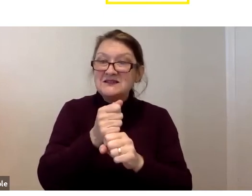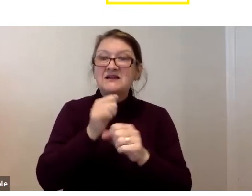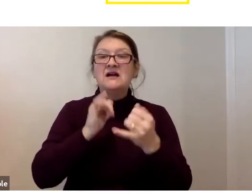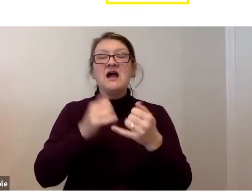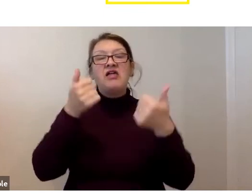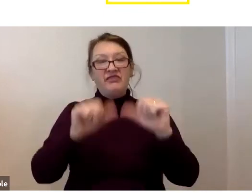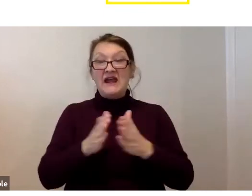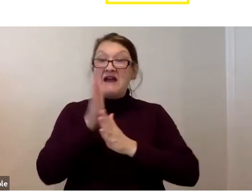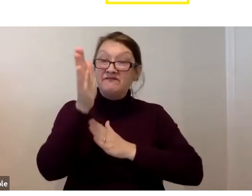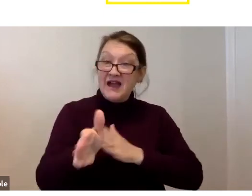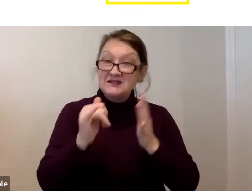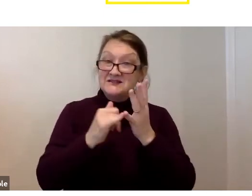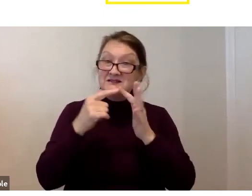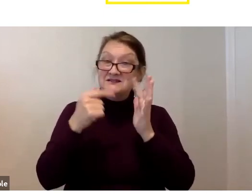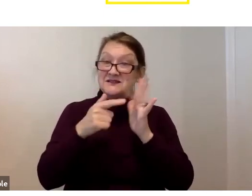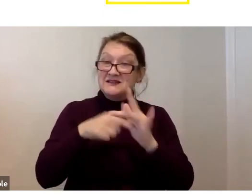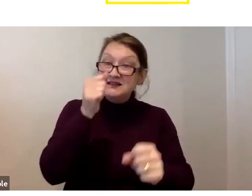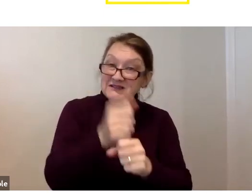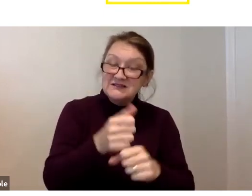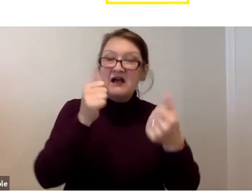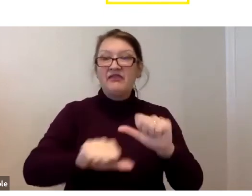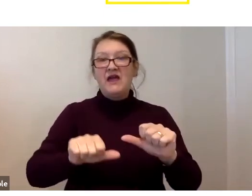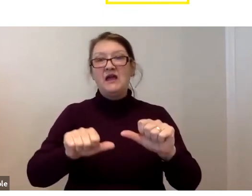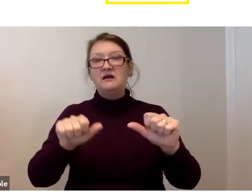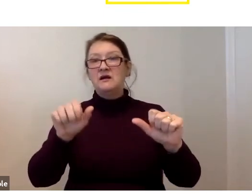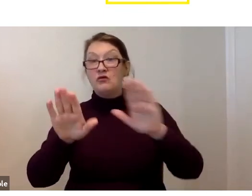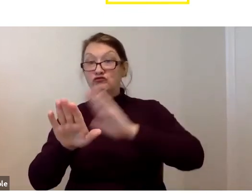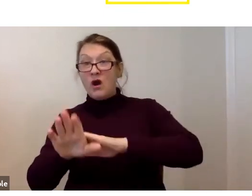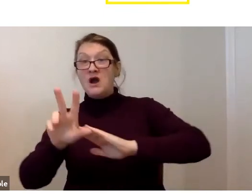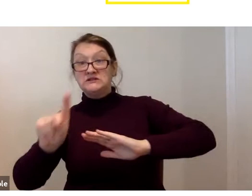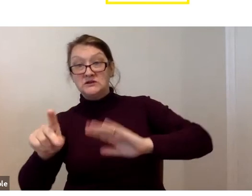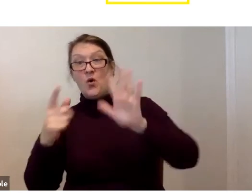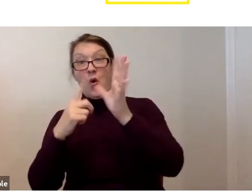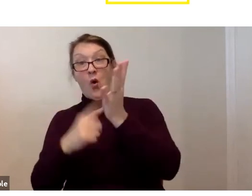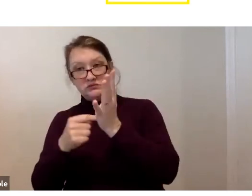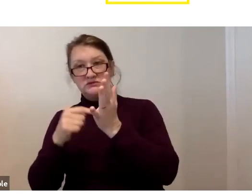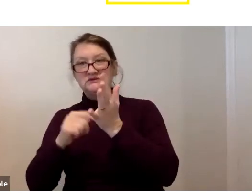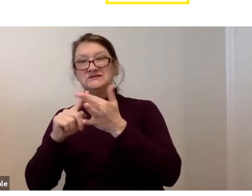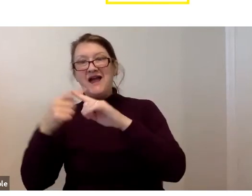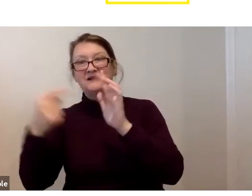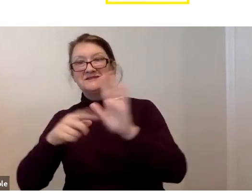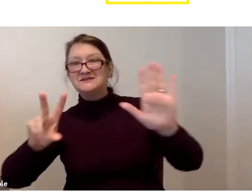Again it is just that they have buried it but you can find it.